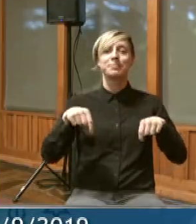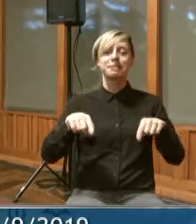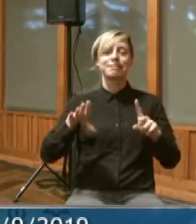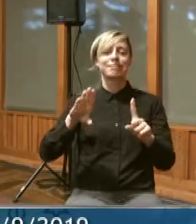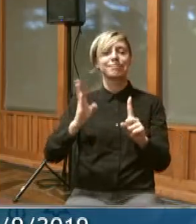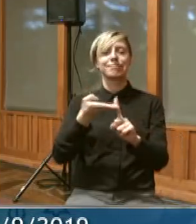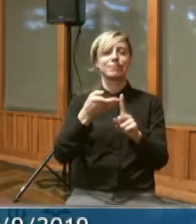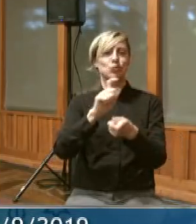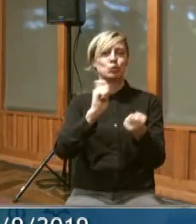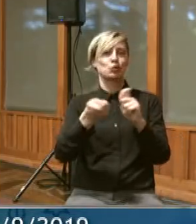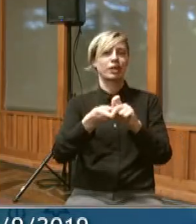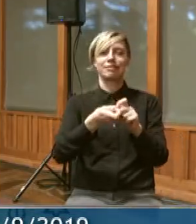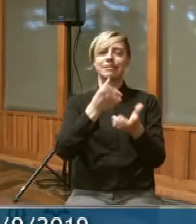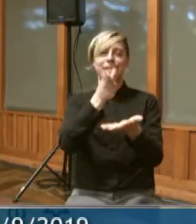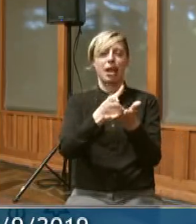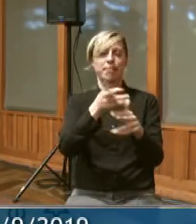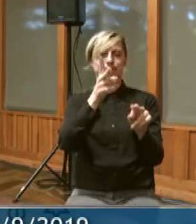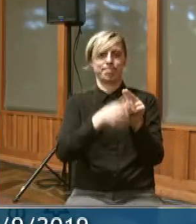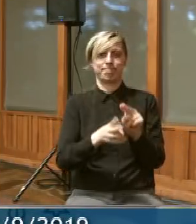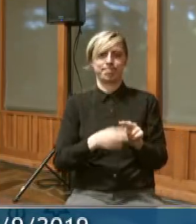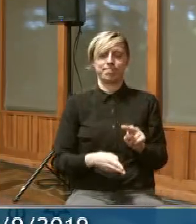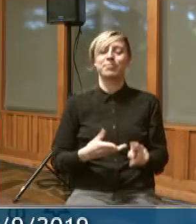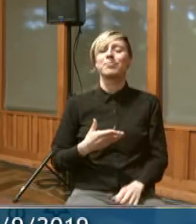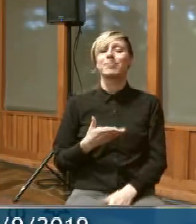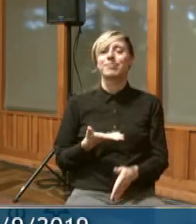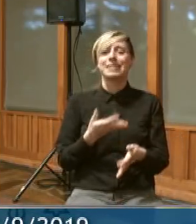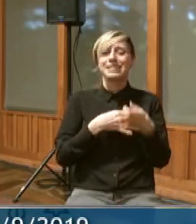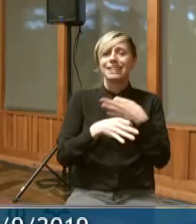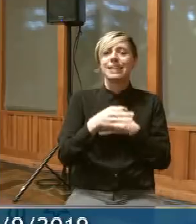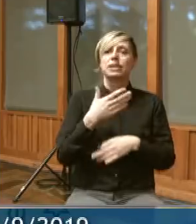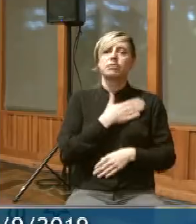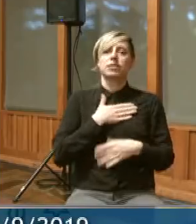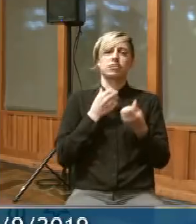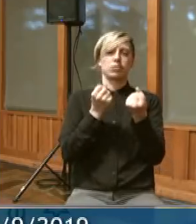I'M PART OF DSA, BUT I'M FIRST AND FOR MOST PART OF THE SELLWOOD COMMUNITY. I'M HERE TO TRY TO CHANGE YOUR